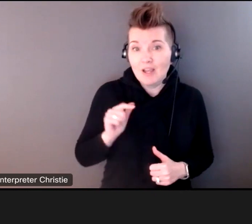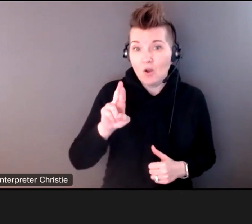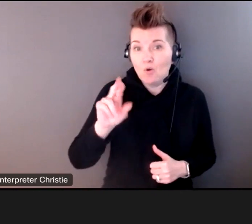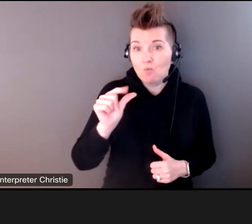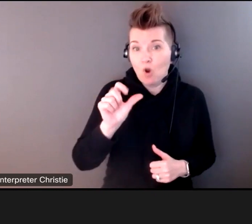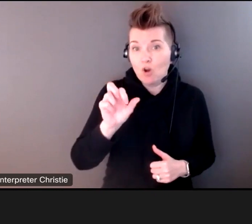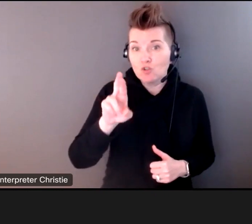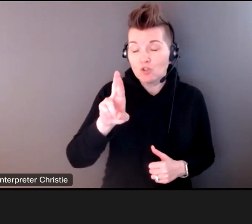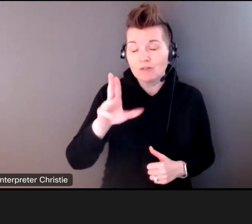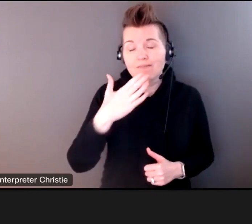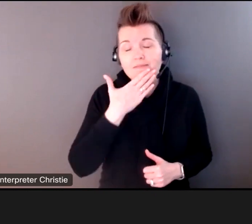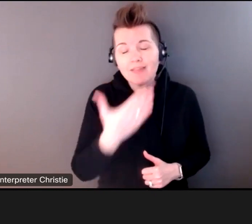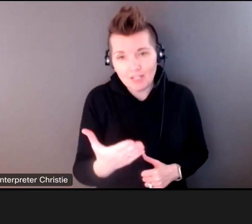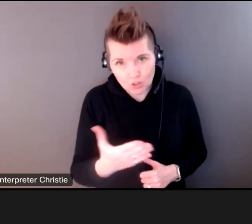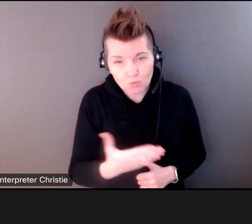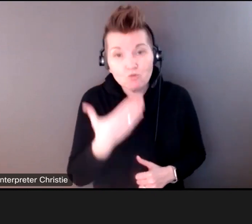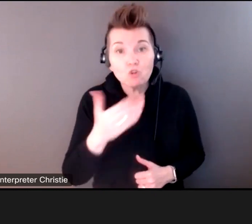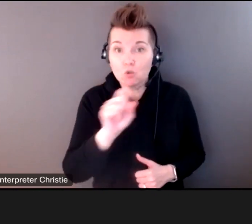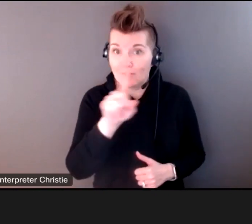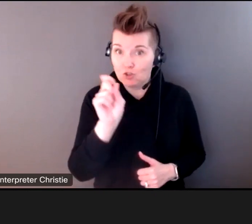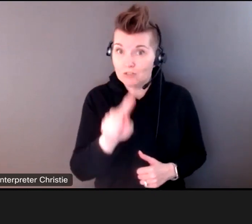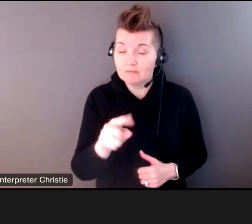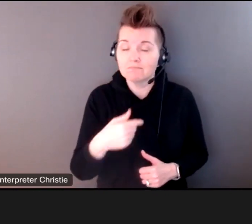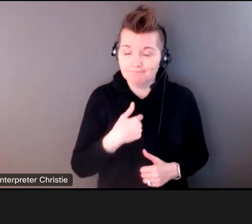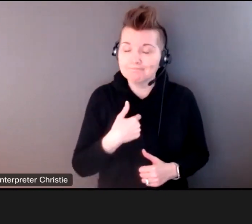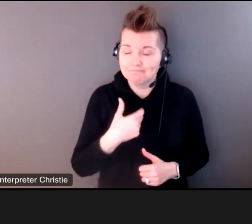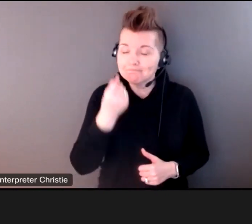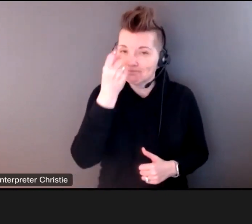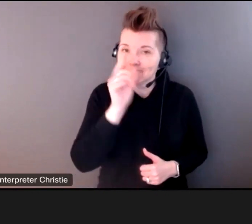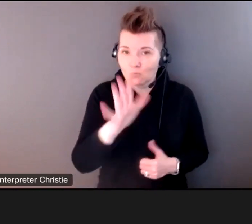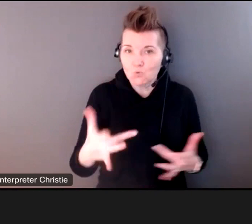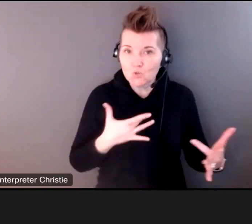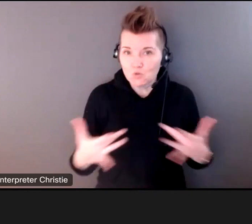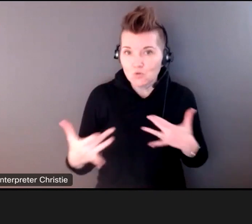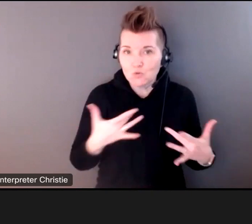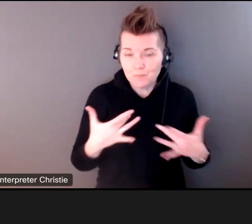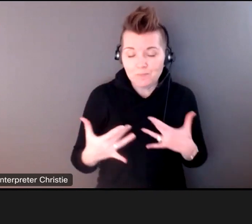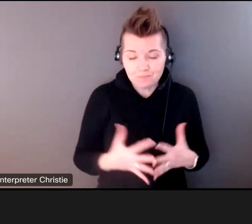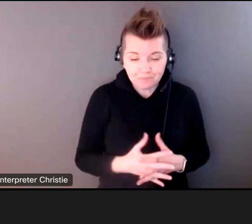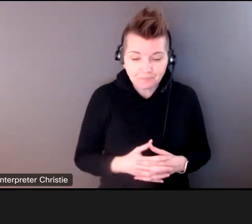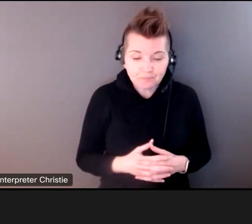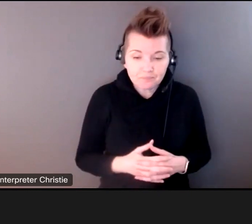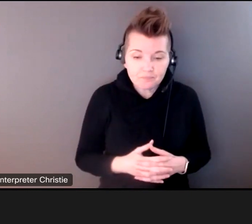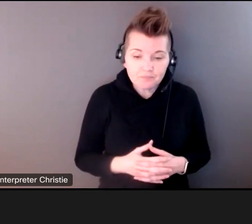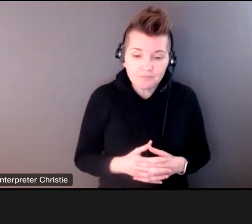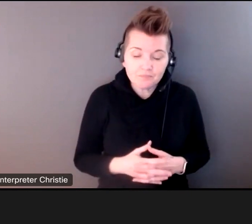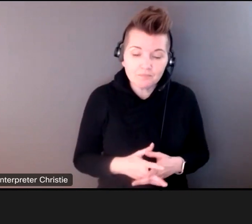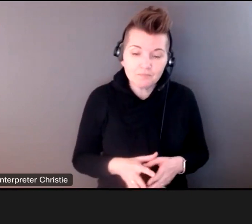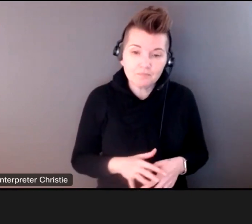And I really, really appreciate your concern in that regard. So we have actually been going through a restructuring